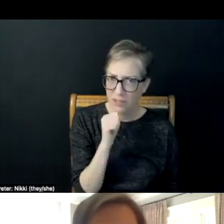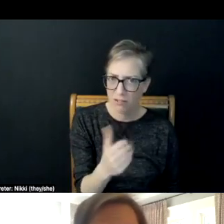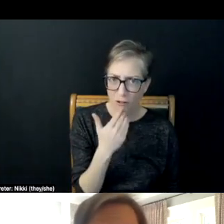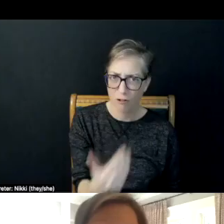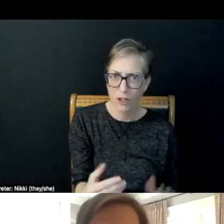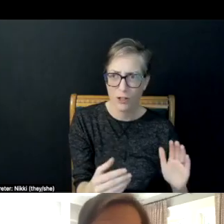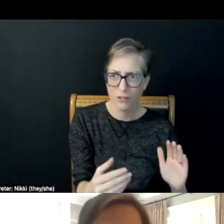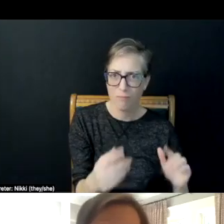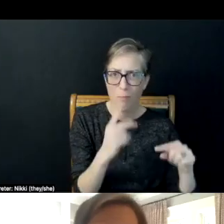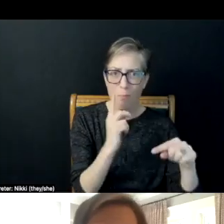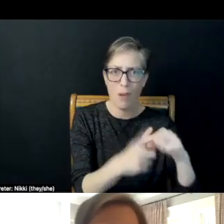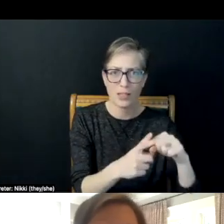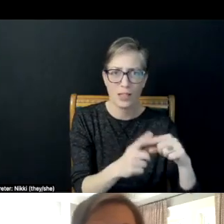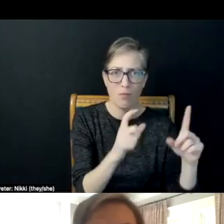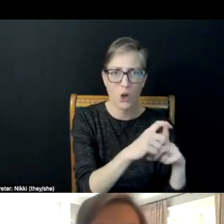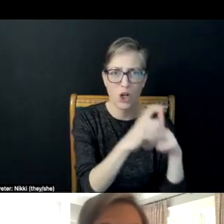You don't have a severe